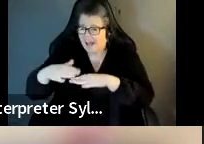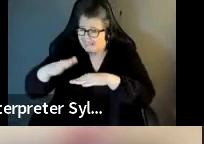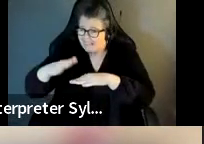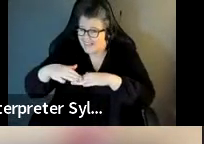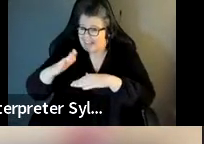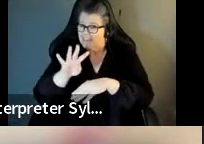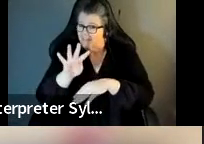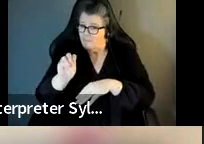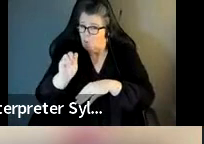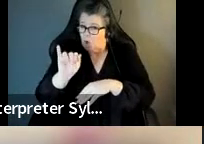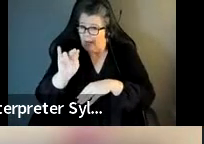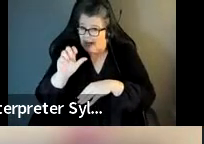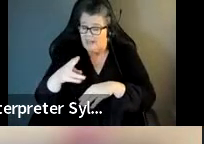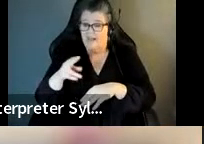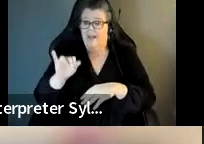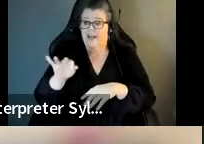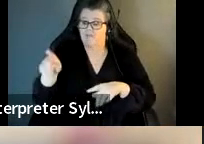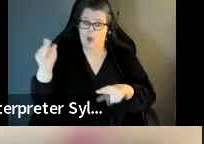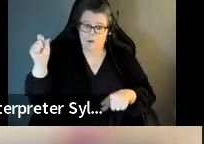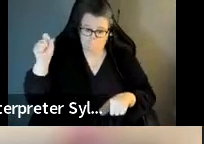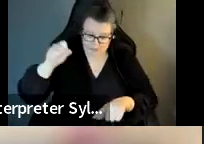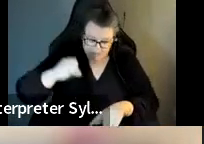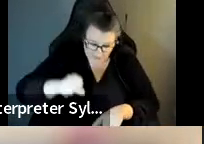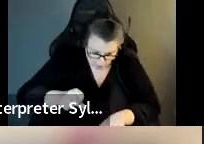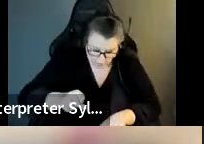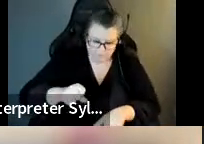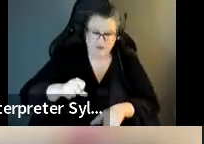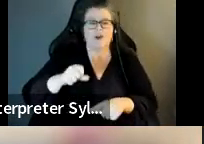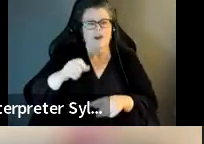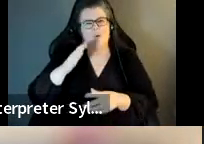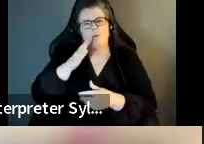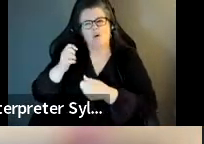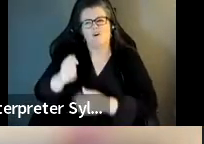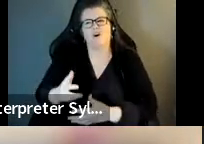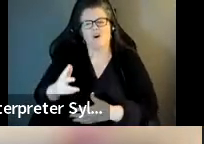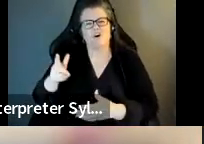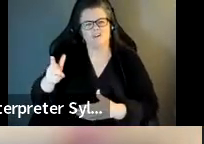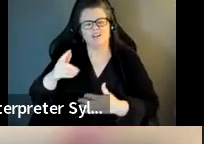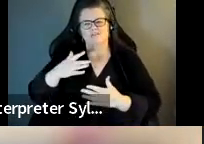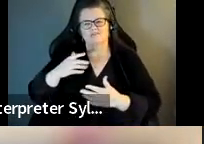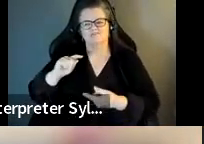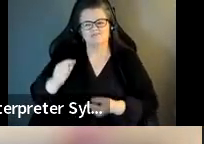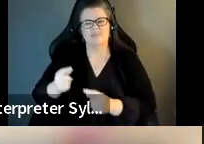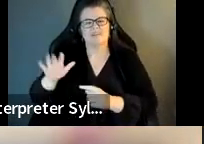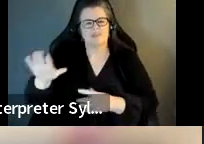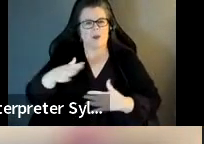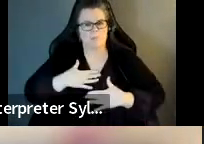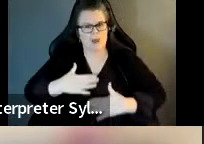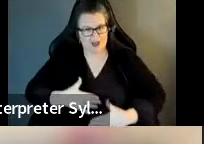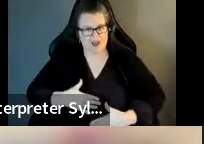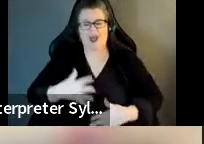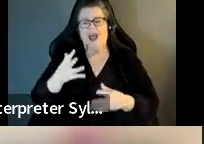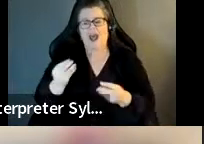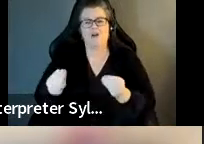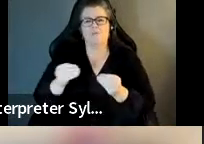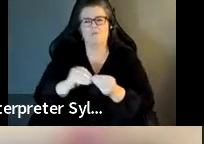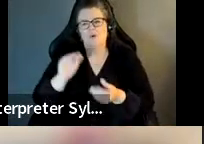Bending over while performing such procedures can lead to clinician injury and potentially poorer, poorer quality of care for all patients.